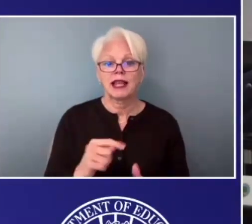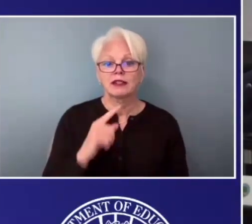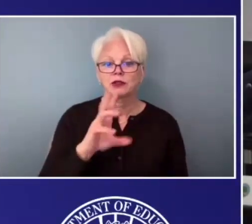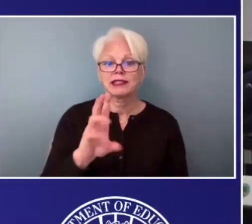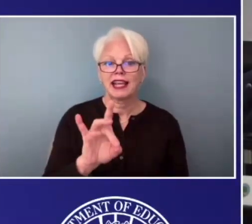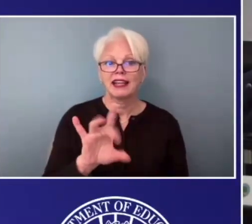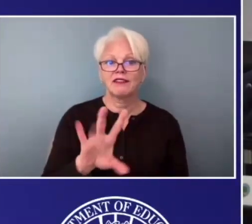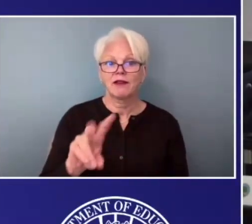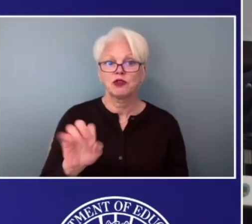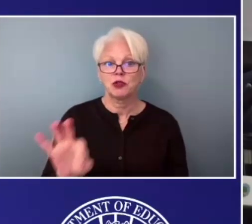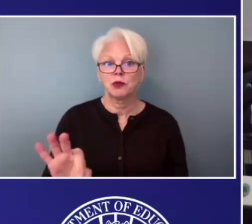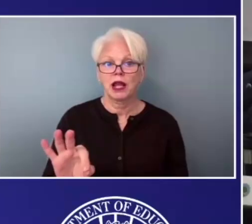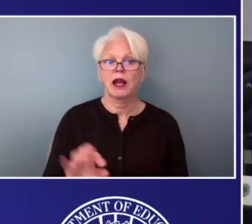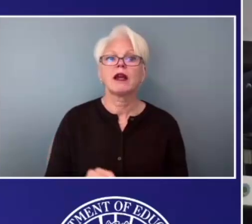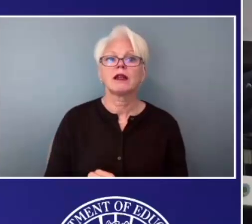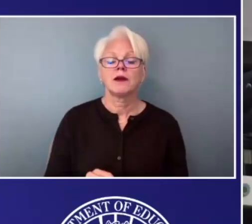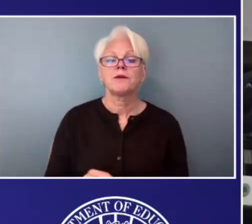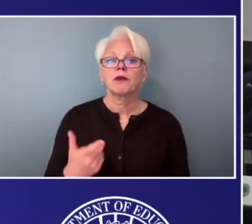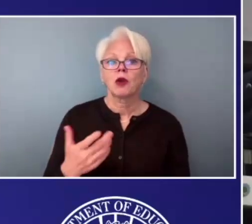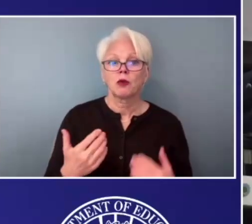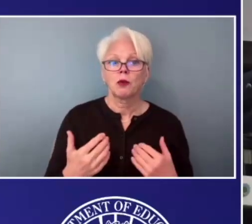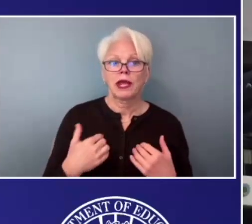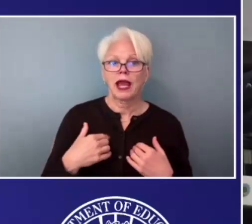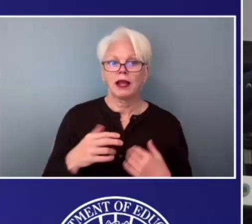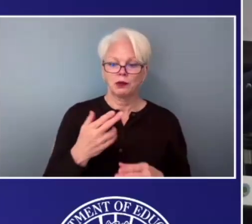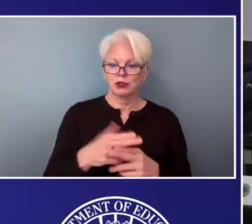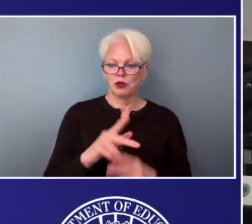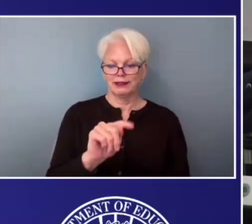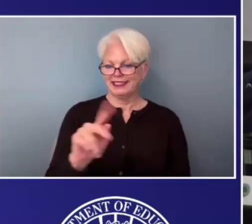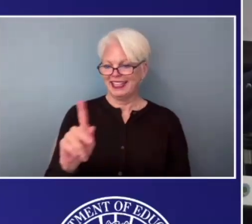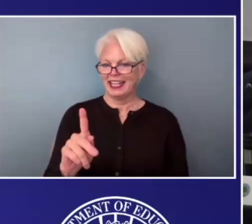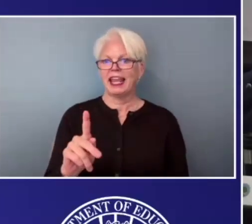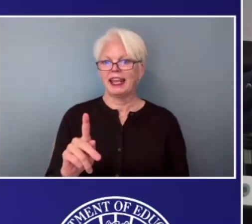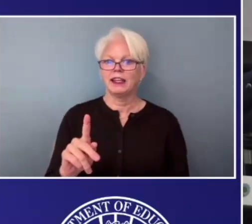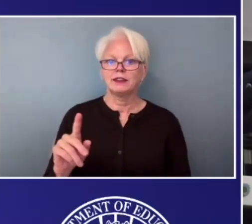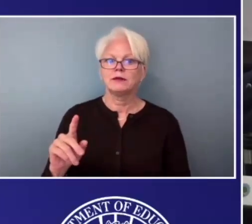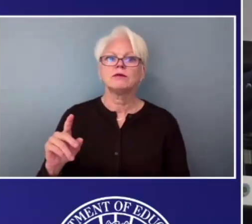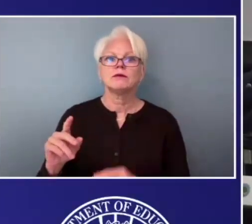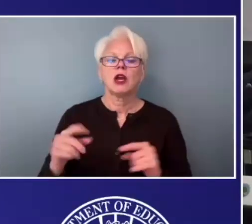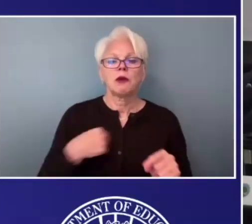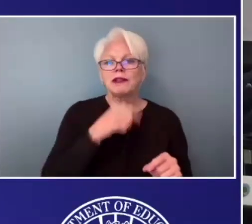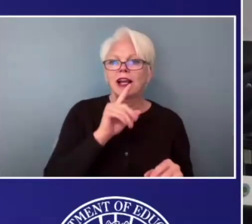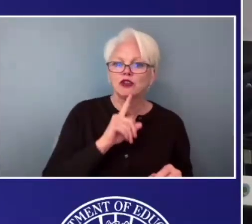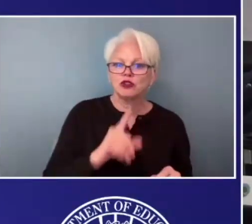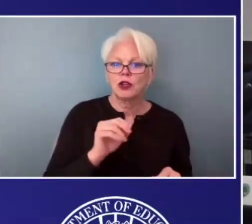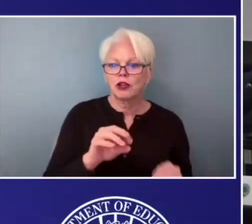we had in what's called Tk, where we weren't sure where we were going to put the purpose of the repayment